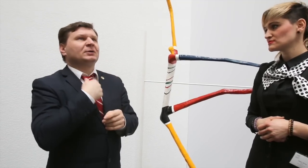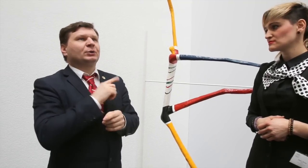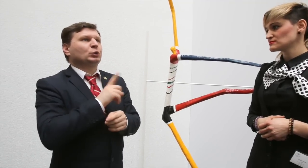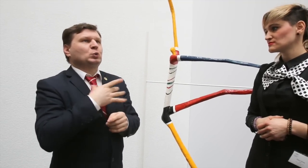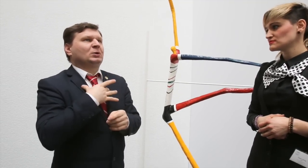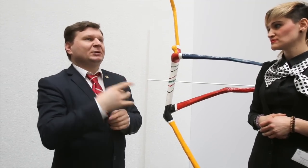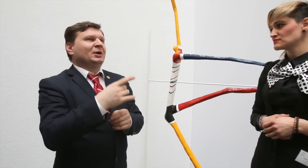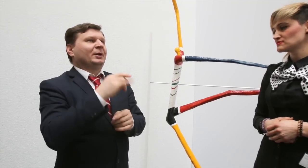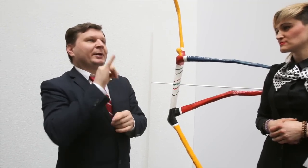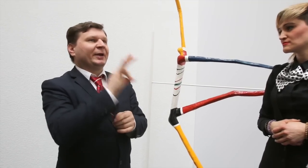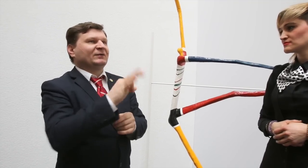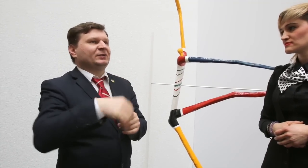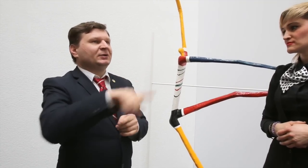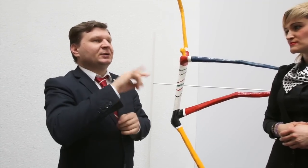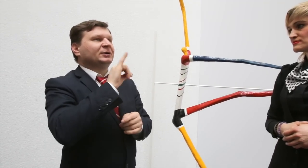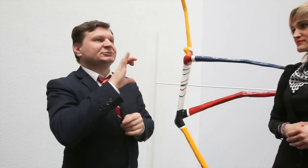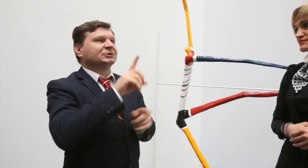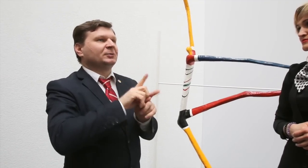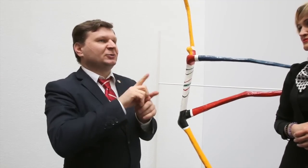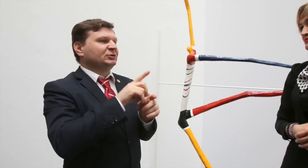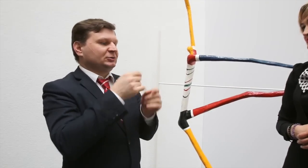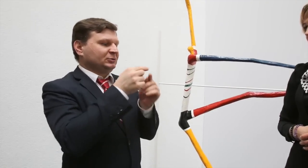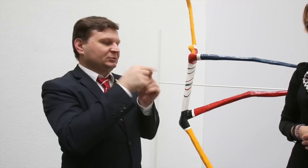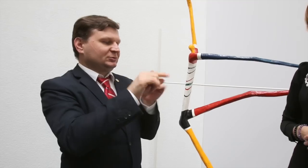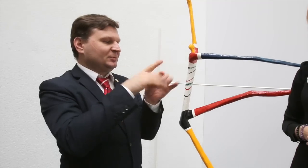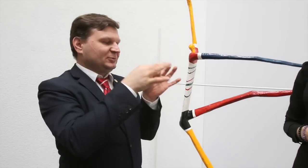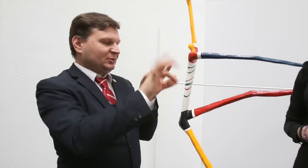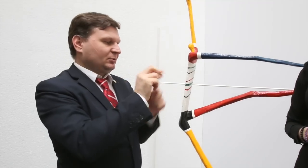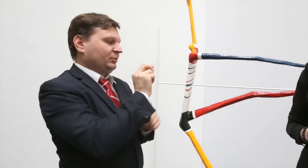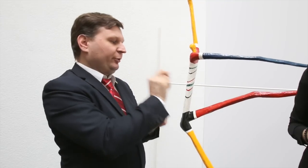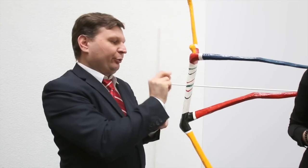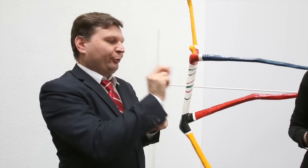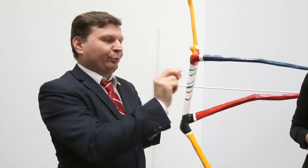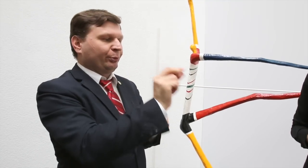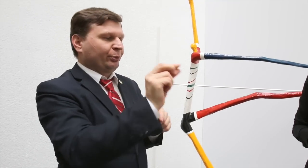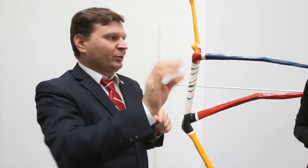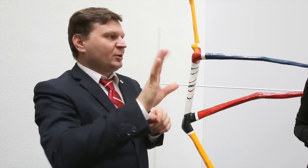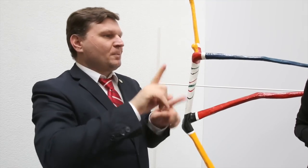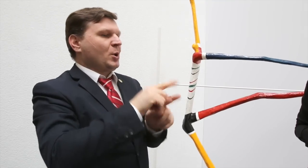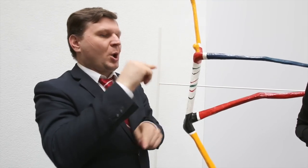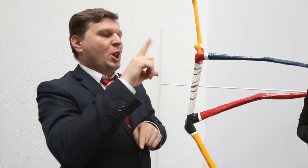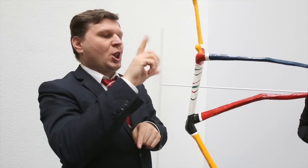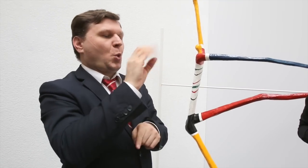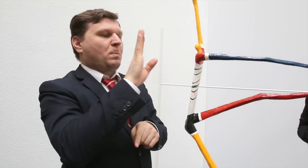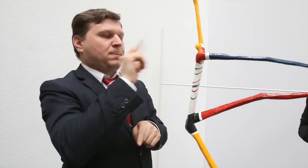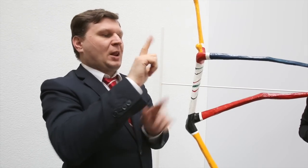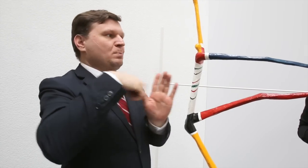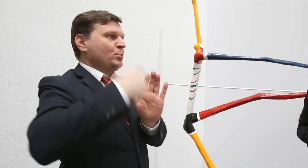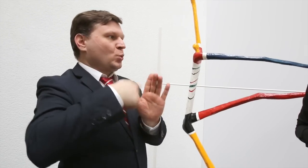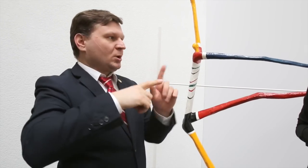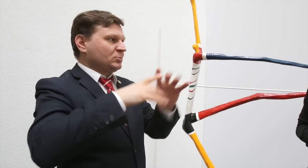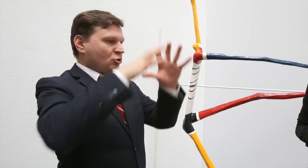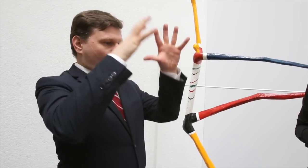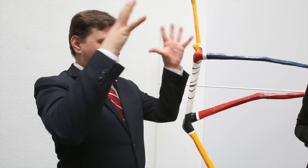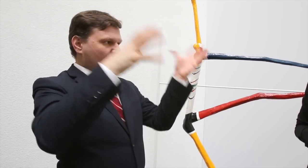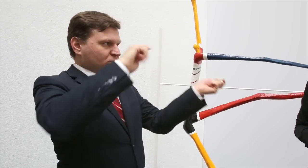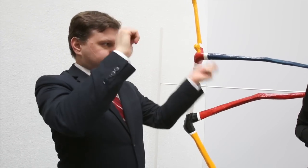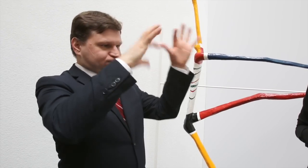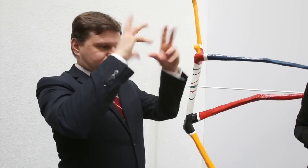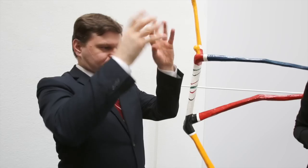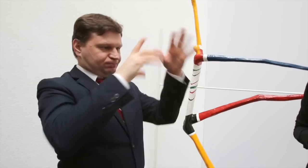instead of on an individual basis.